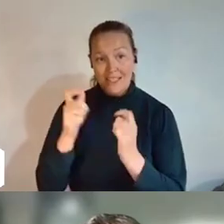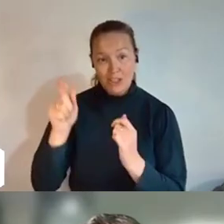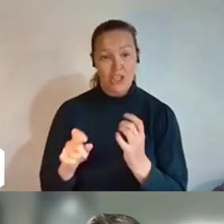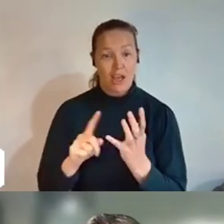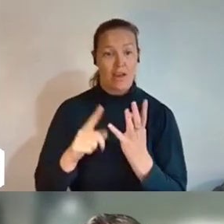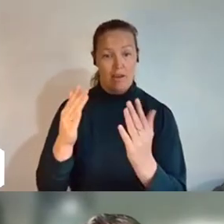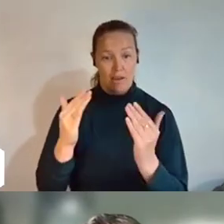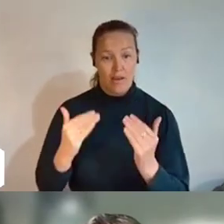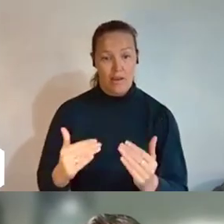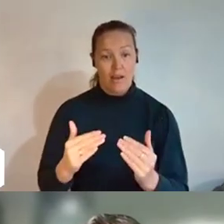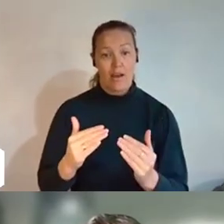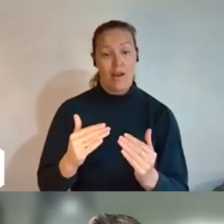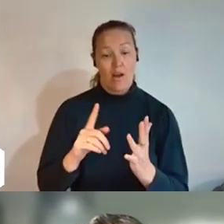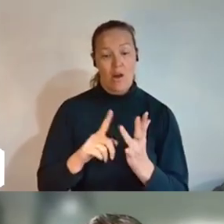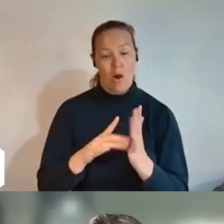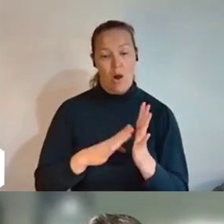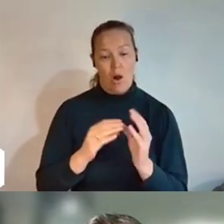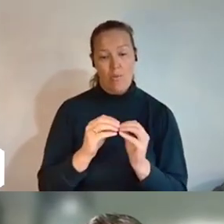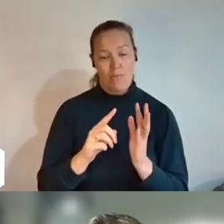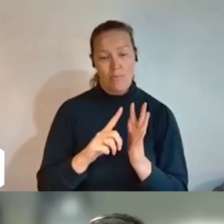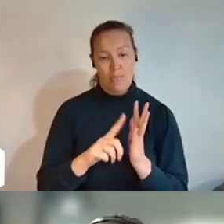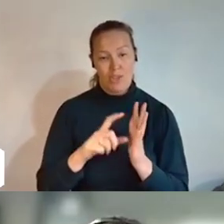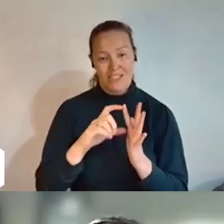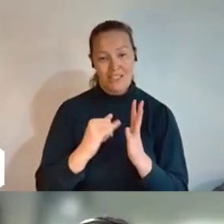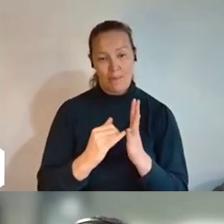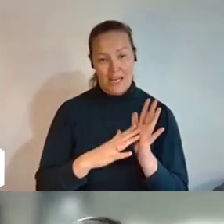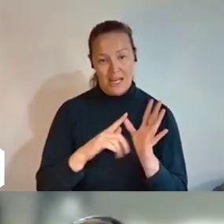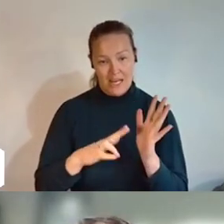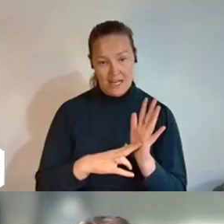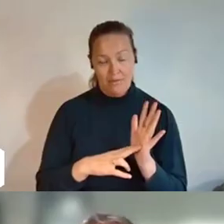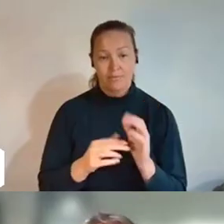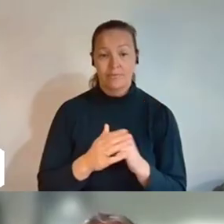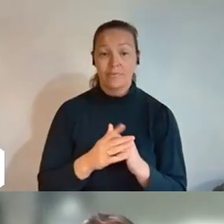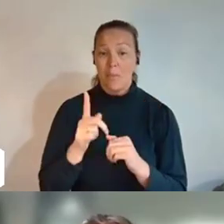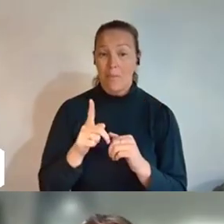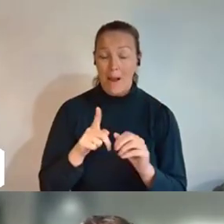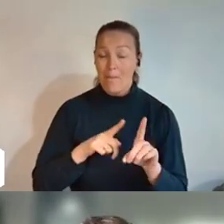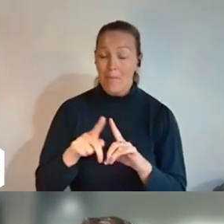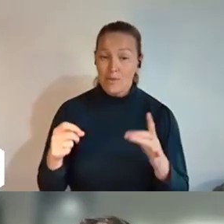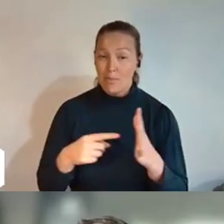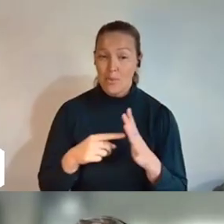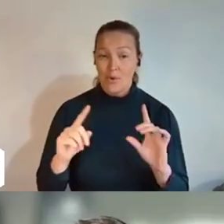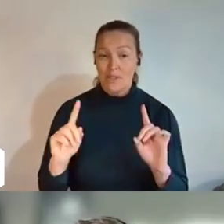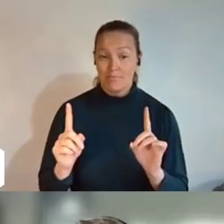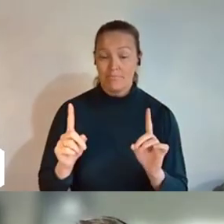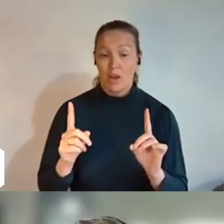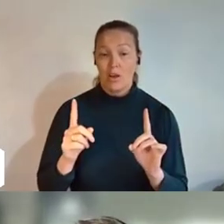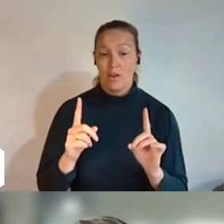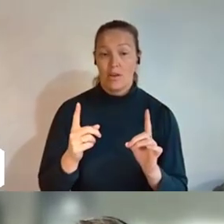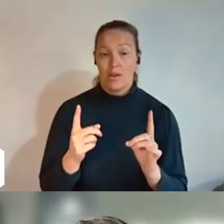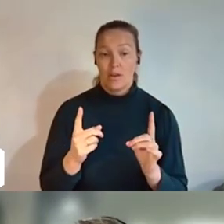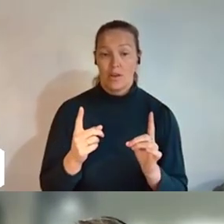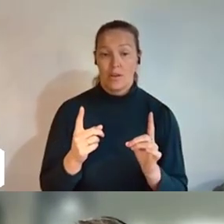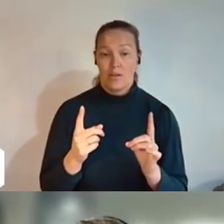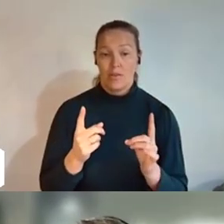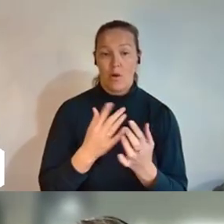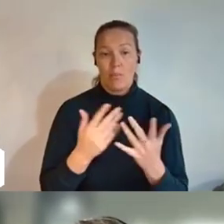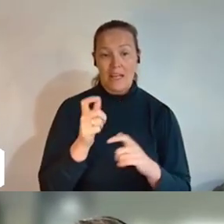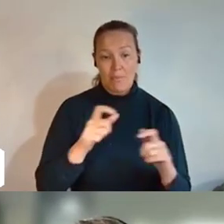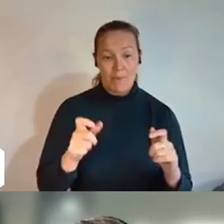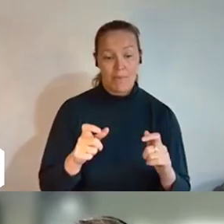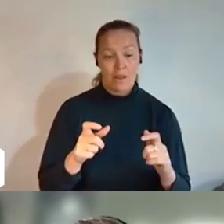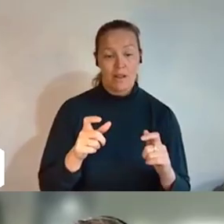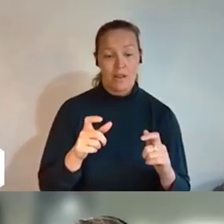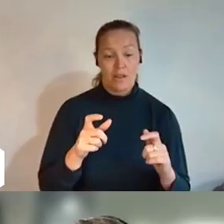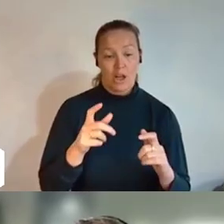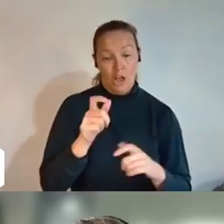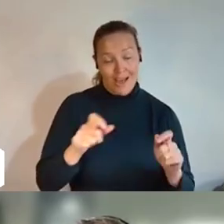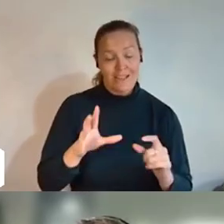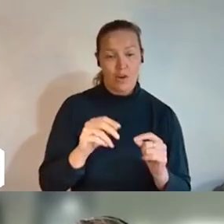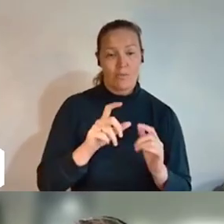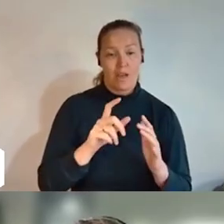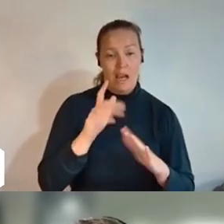we have the Ombudsman. Most importantly for many of our clients at Aotearoa Disability Law, is the